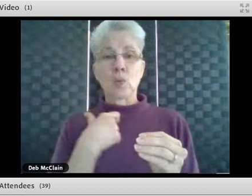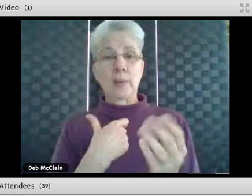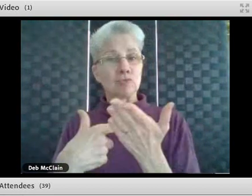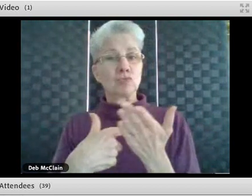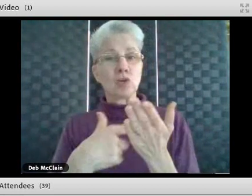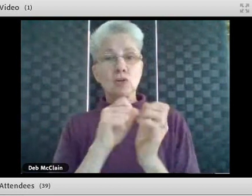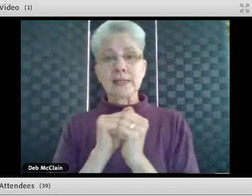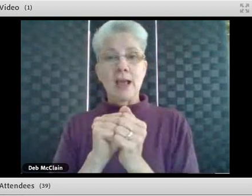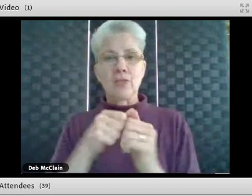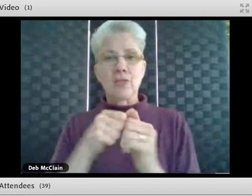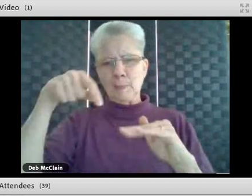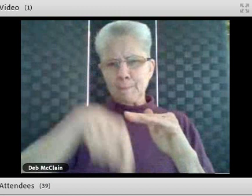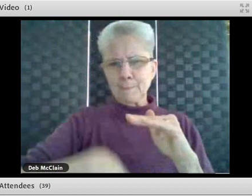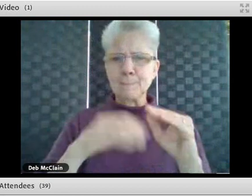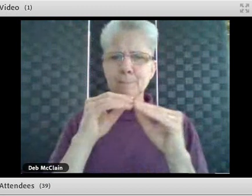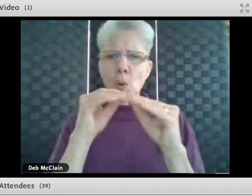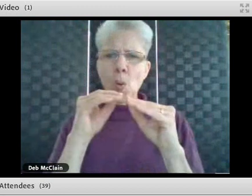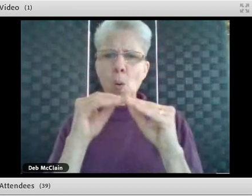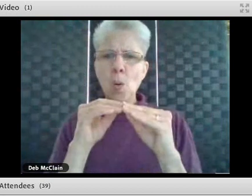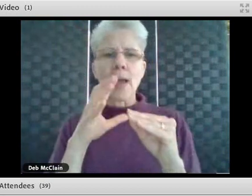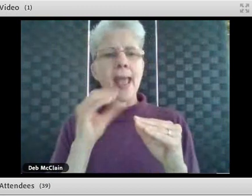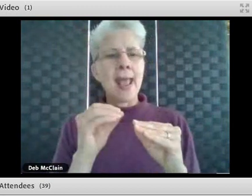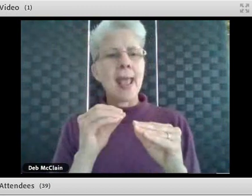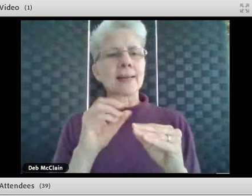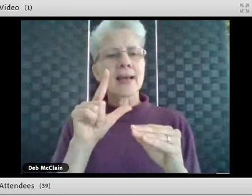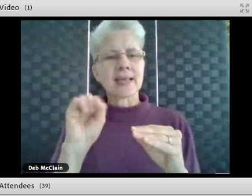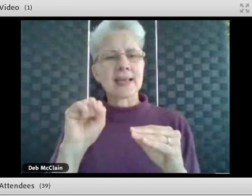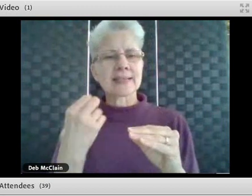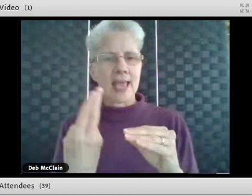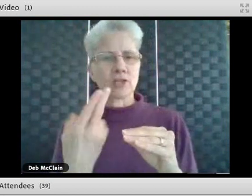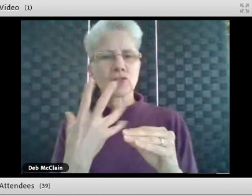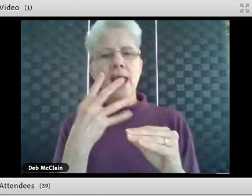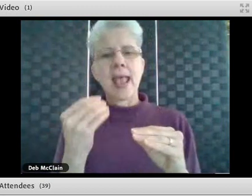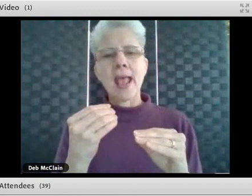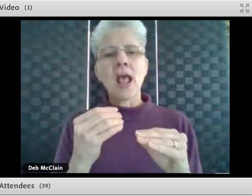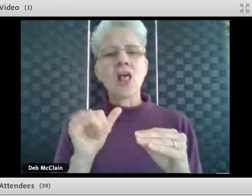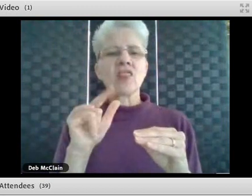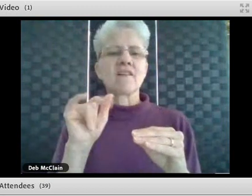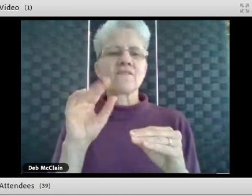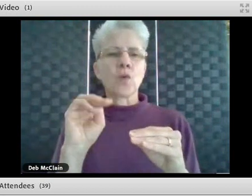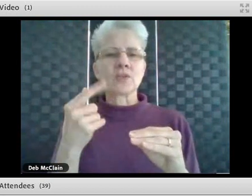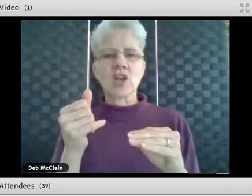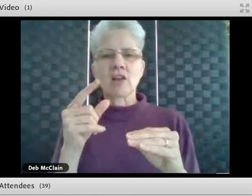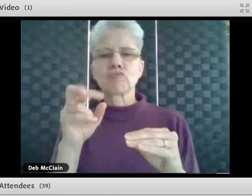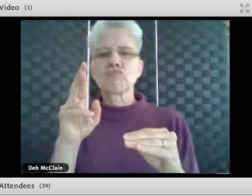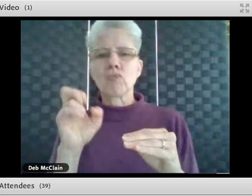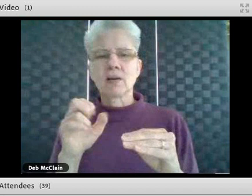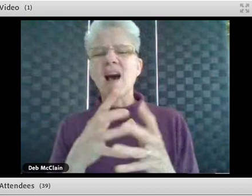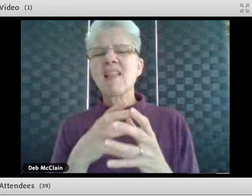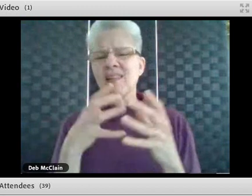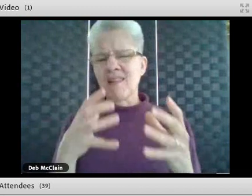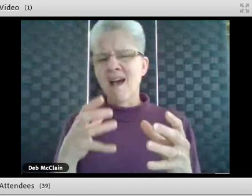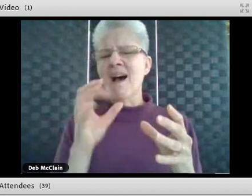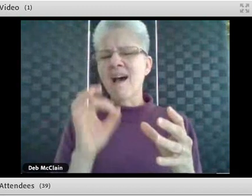going beyond the basics with LCSH and the form/genre headings and so forth. There's a lot of great stuff